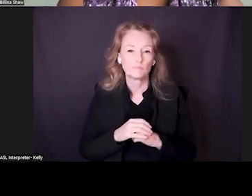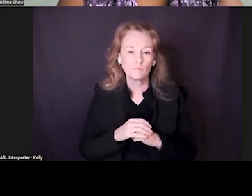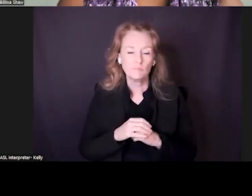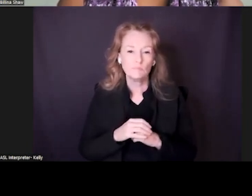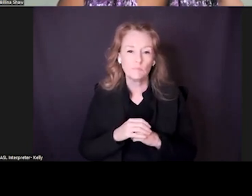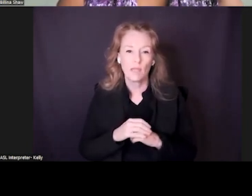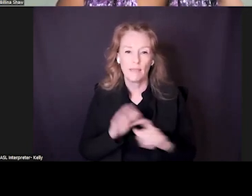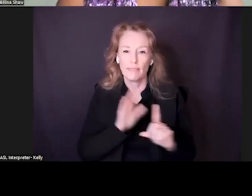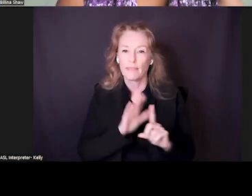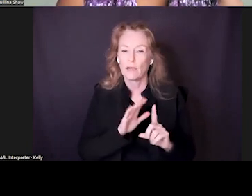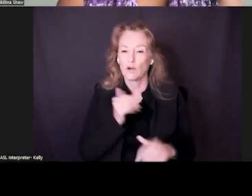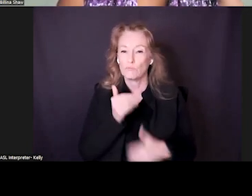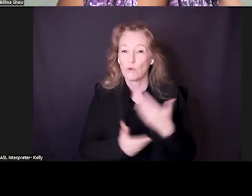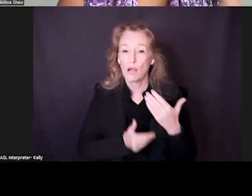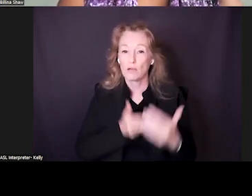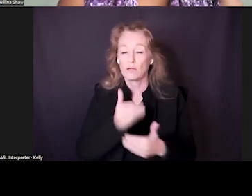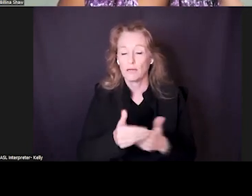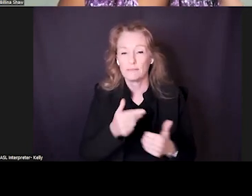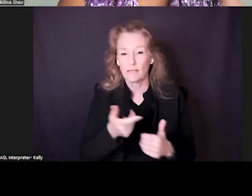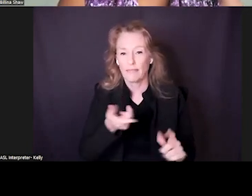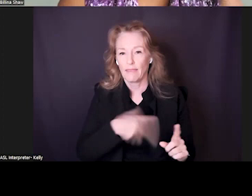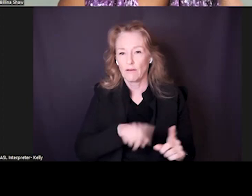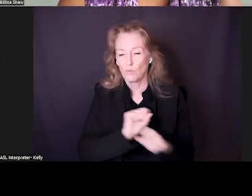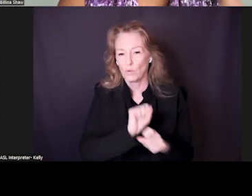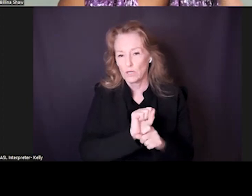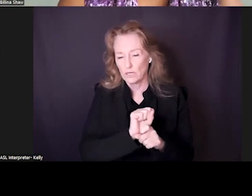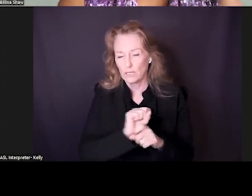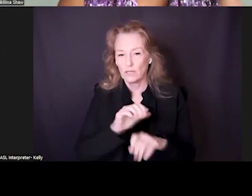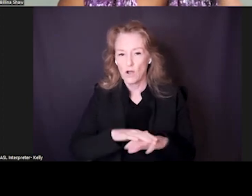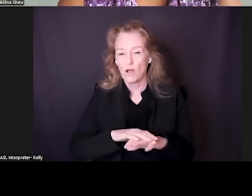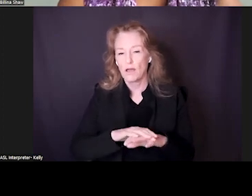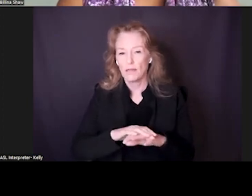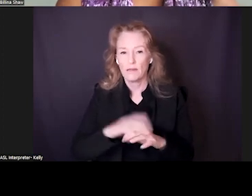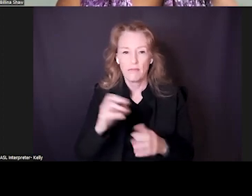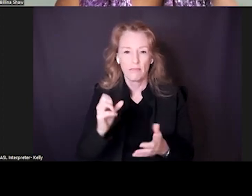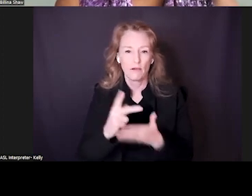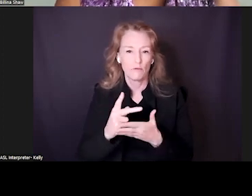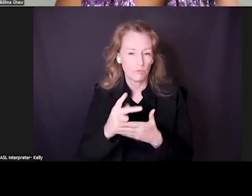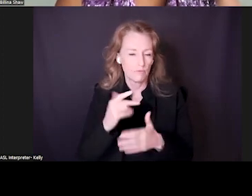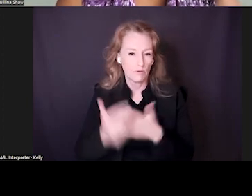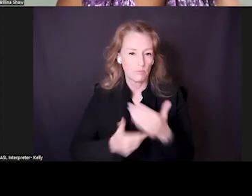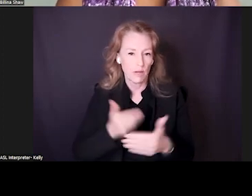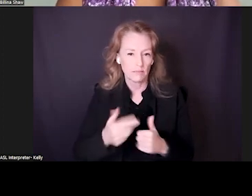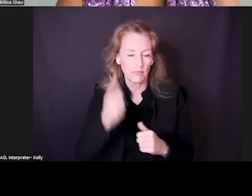HAVE BEEN WORKING THROUGH THE APPROVAL PROCESS FOR THE INTEGRATION OF THE CRISIS CARE TECHNOLOGY.